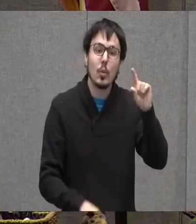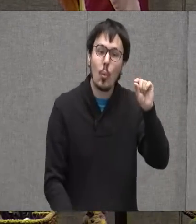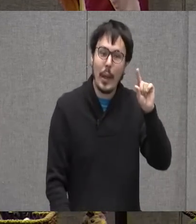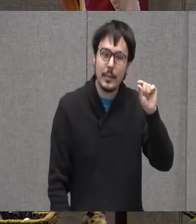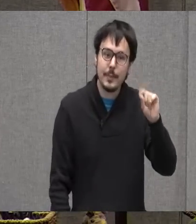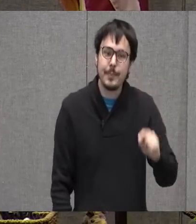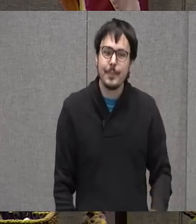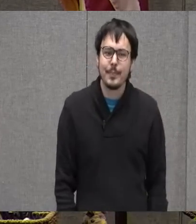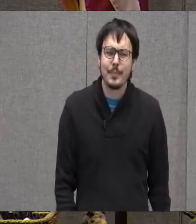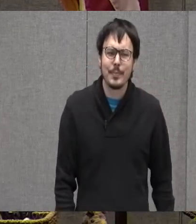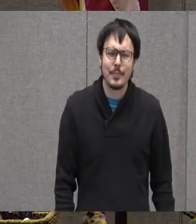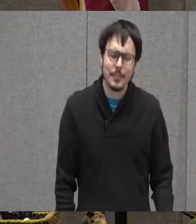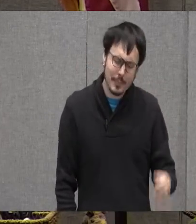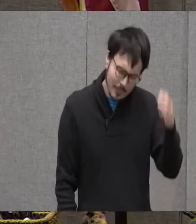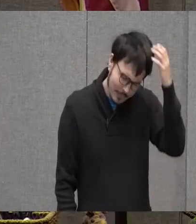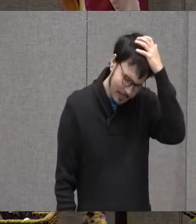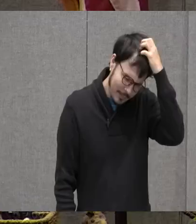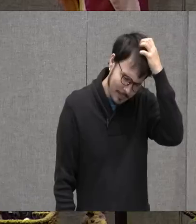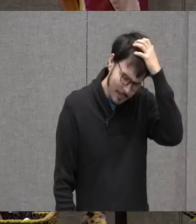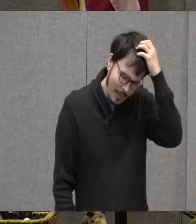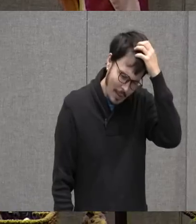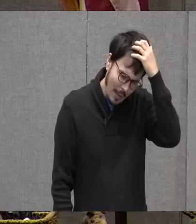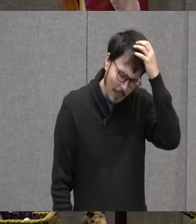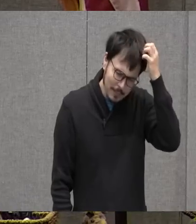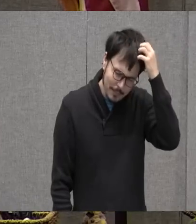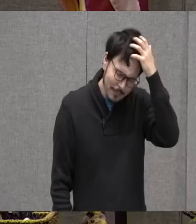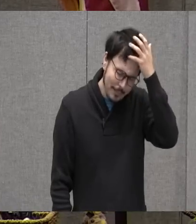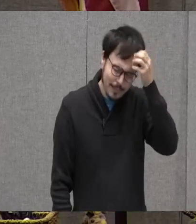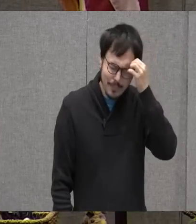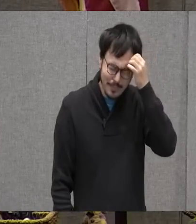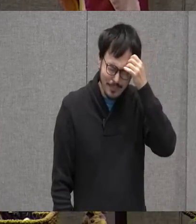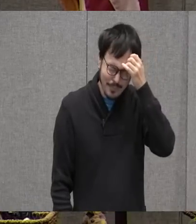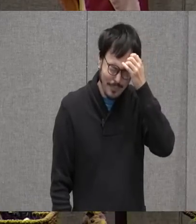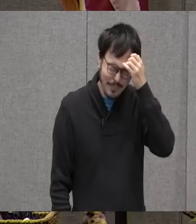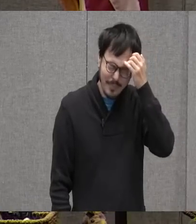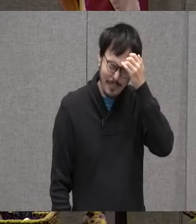My work is getting a little squished up but I hope that you can still see it.